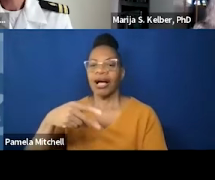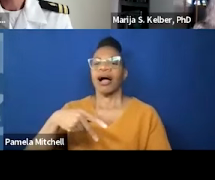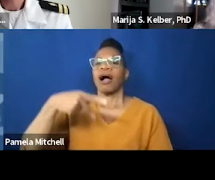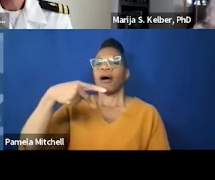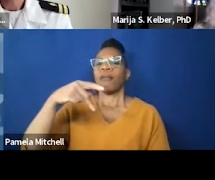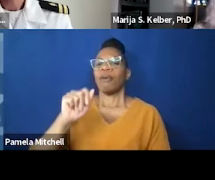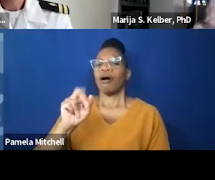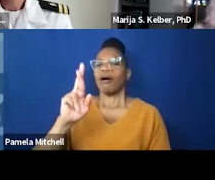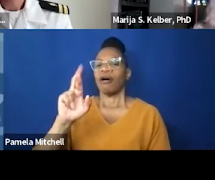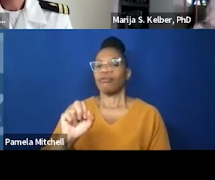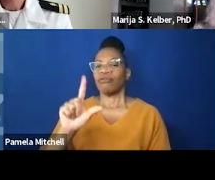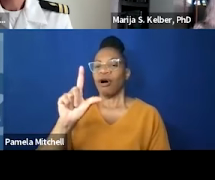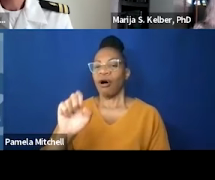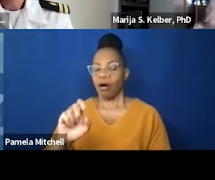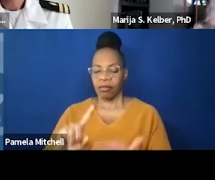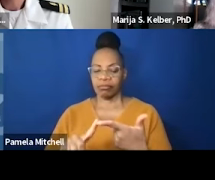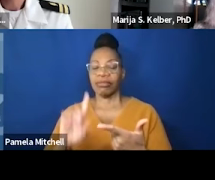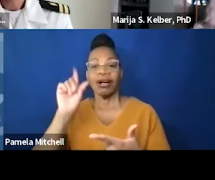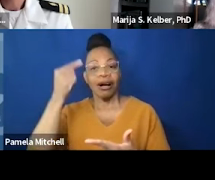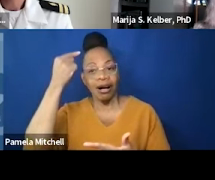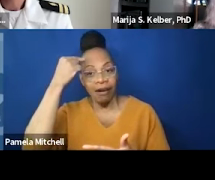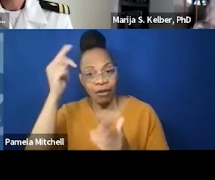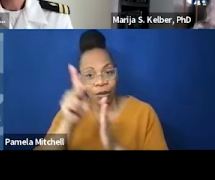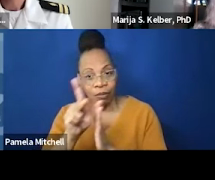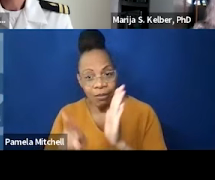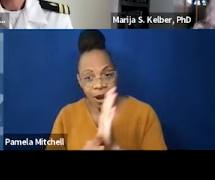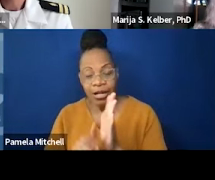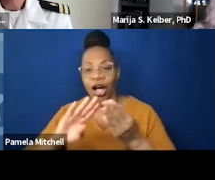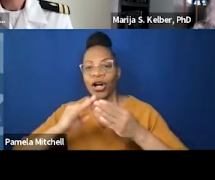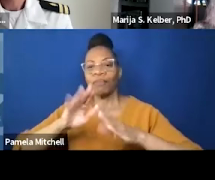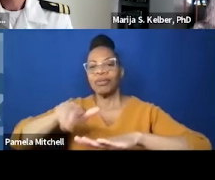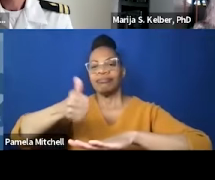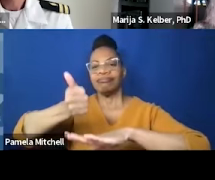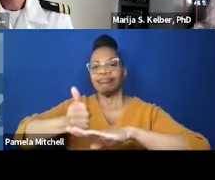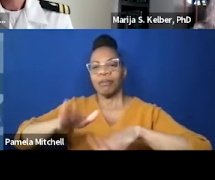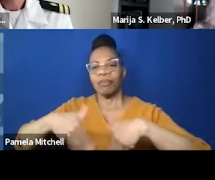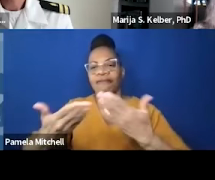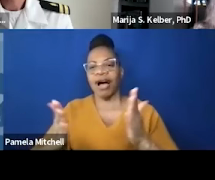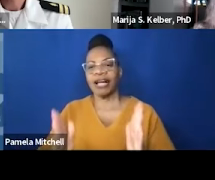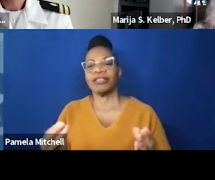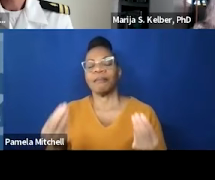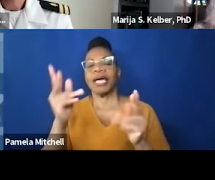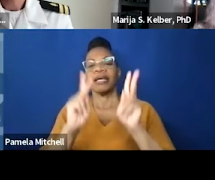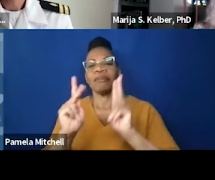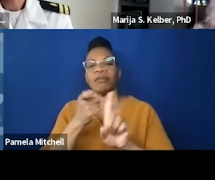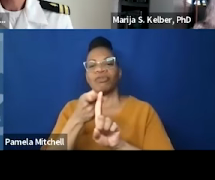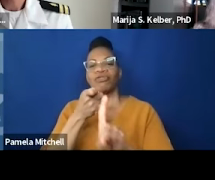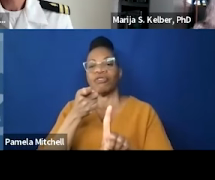government policy, community-based providers. Lots of folks joining from the judiciary.